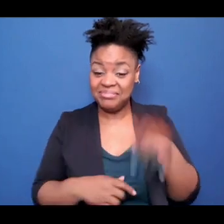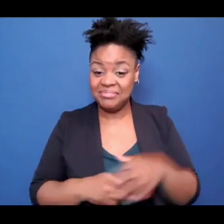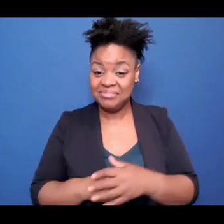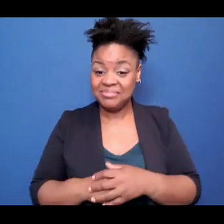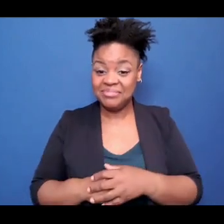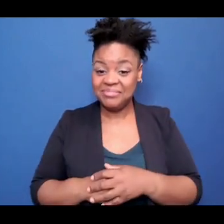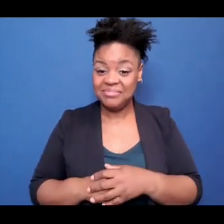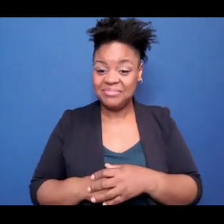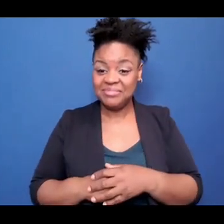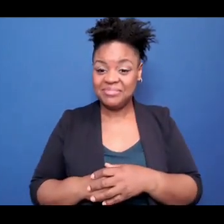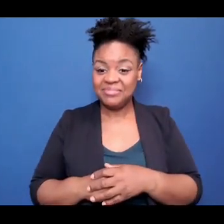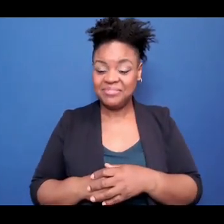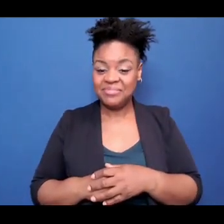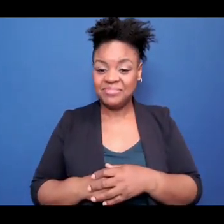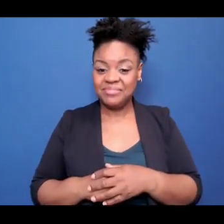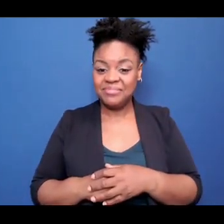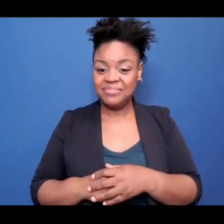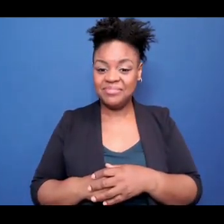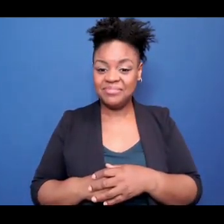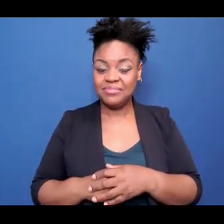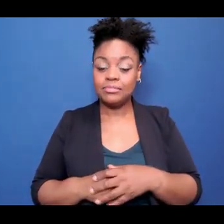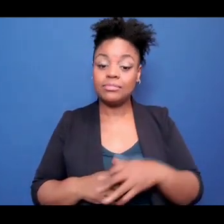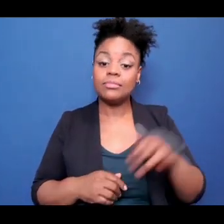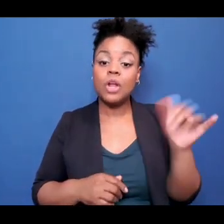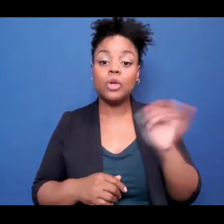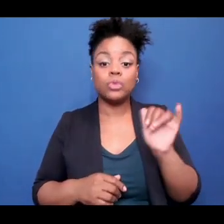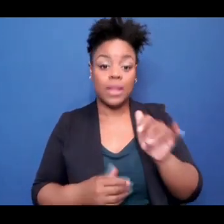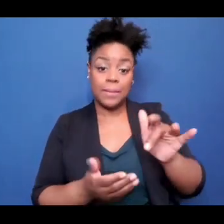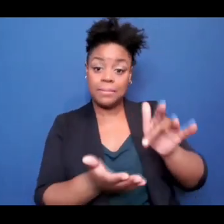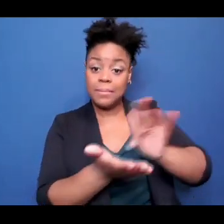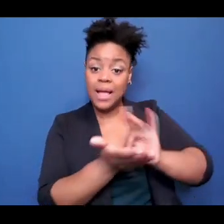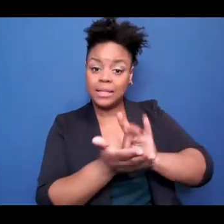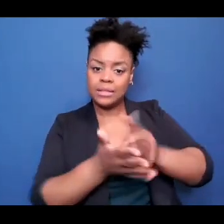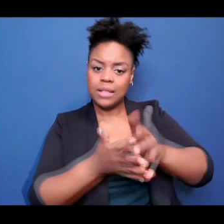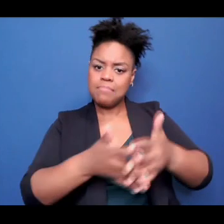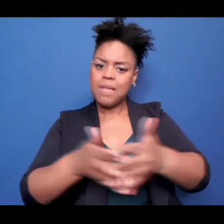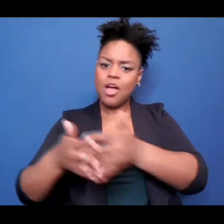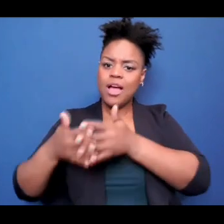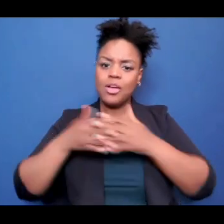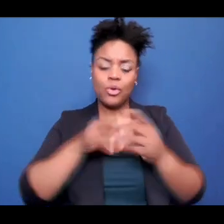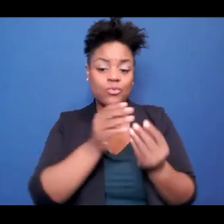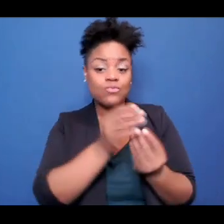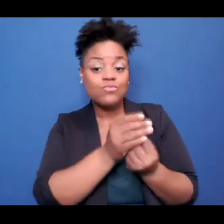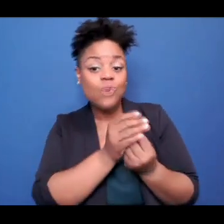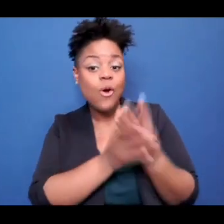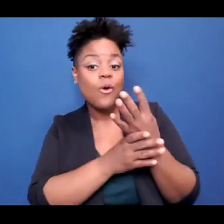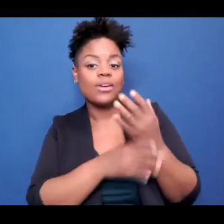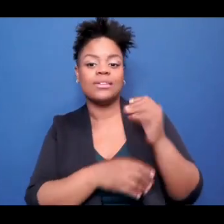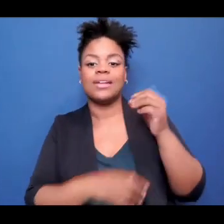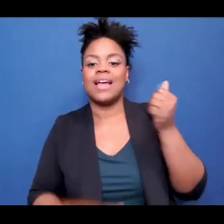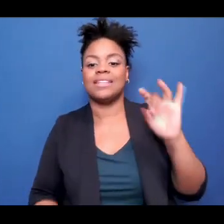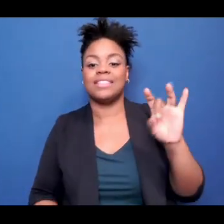FOR HIS BOOK BOOKS AND STATISTICAL THINKING 1800 TO 1860 AND MEDICINE AND AMERICAN